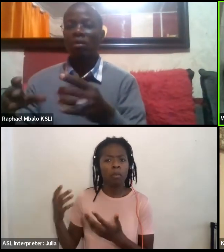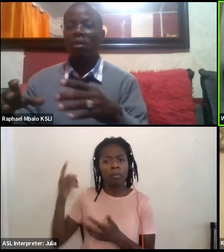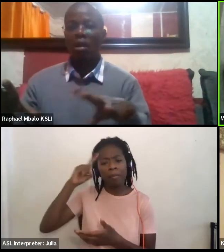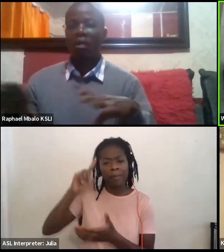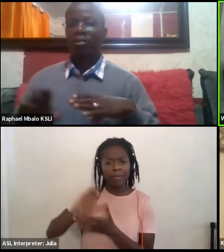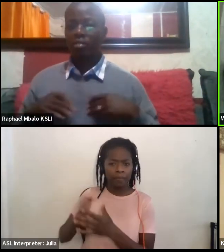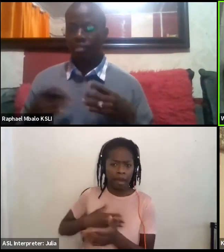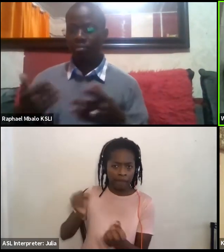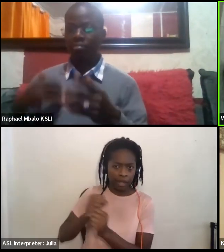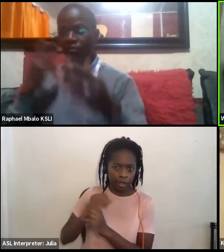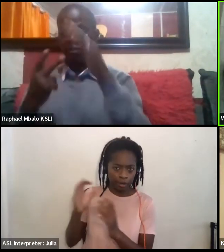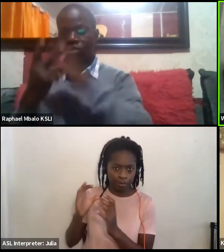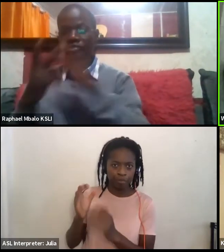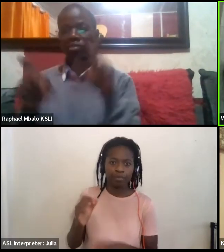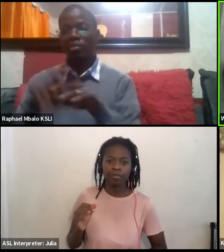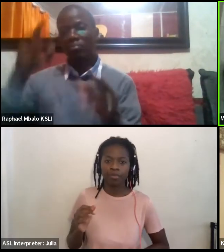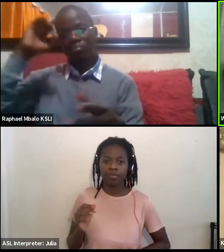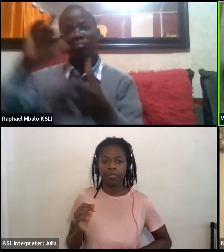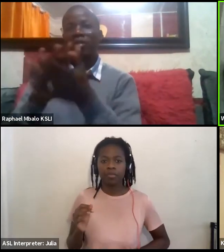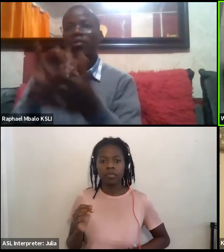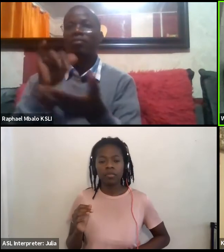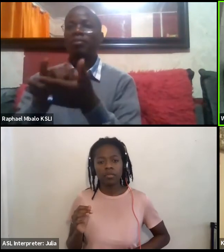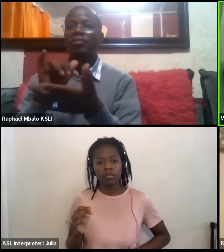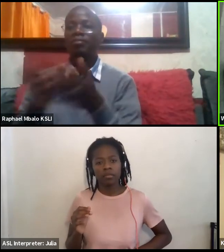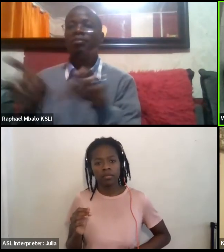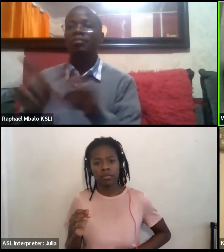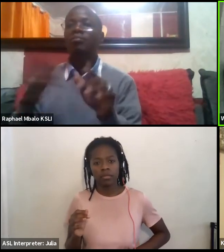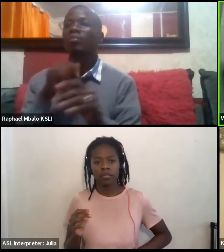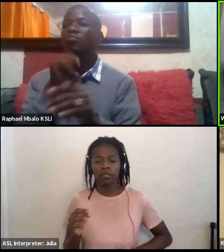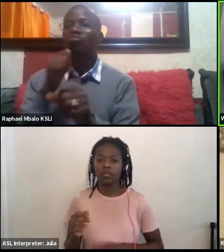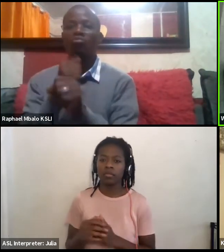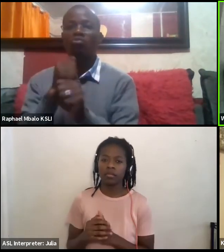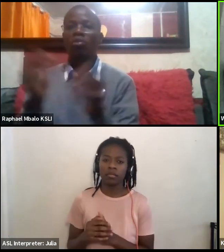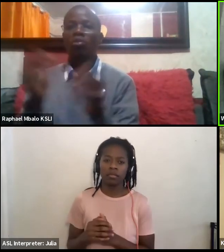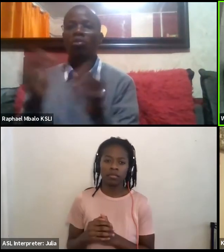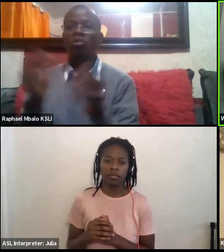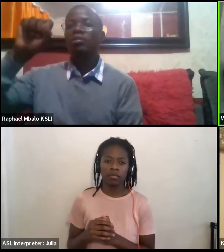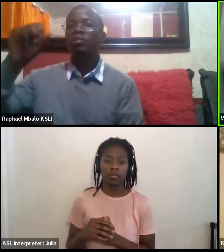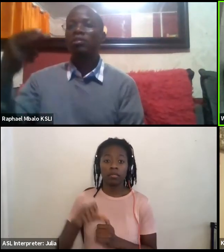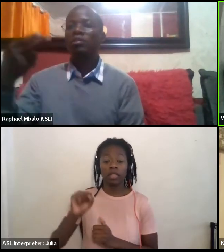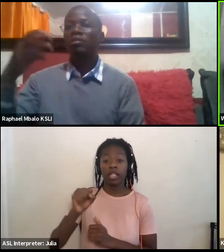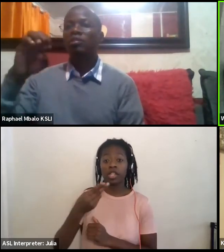And I've not worked with Sheba on a creative project per se as the producer,